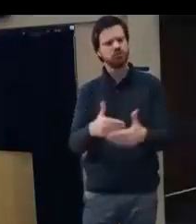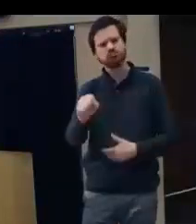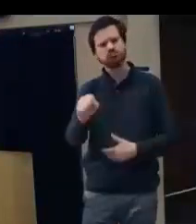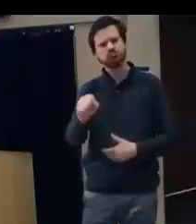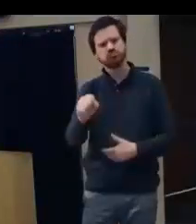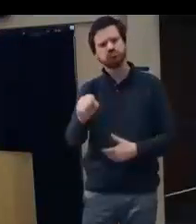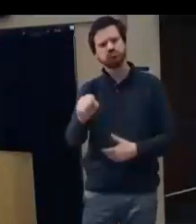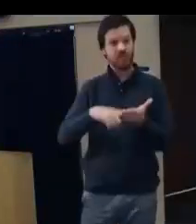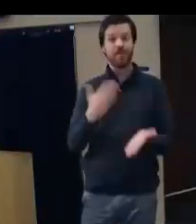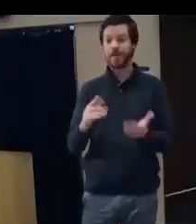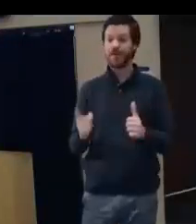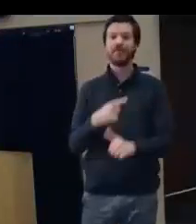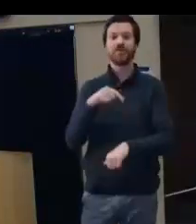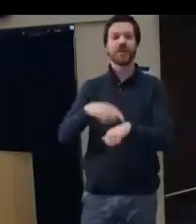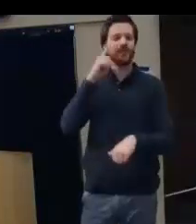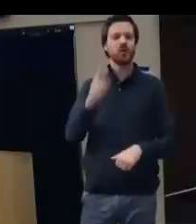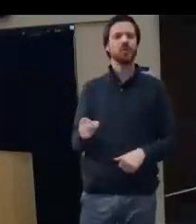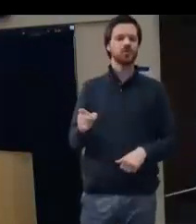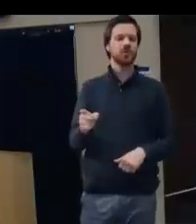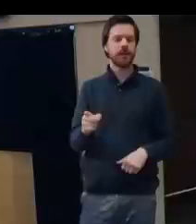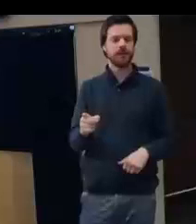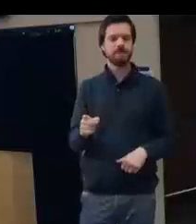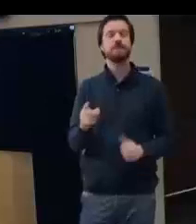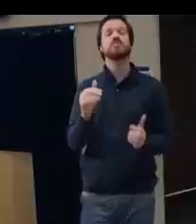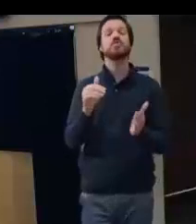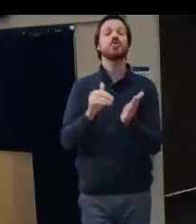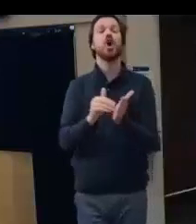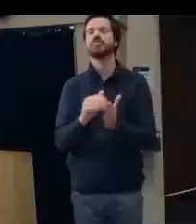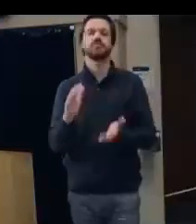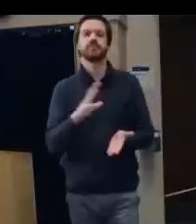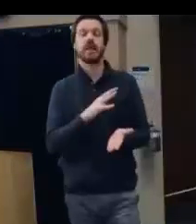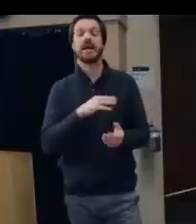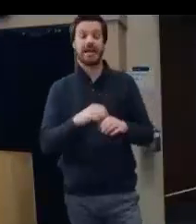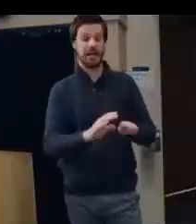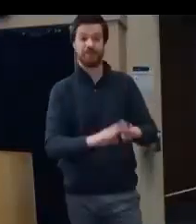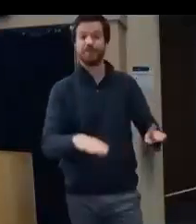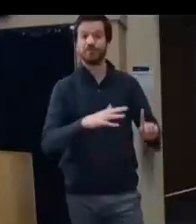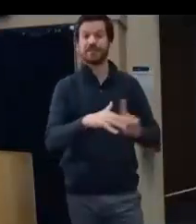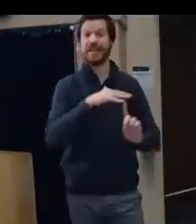realize this might be the first time for you so oftentimes for example in the Pediatric setting